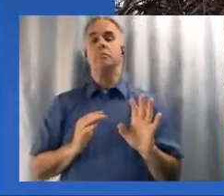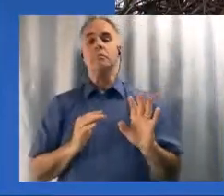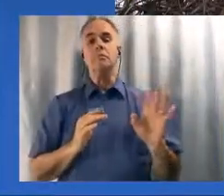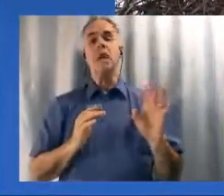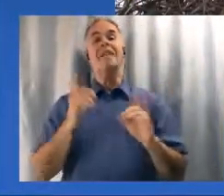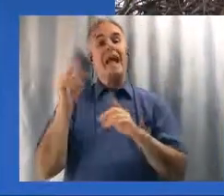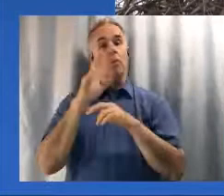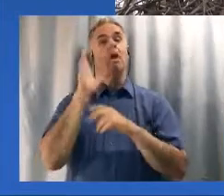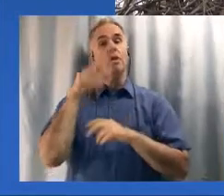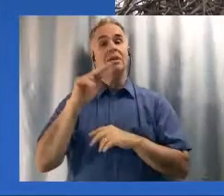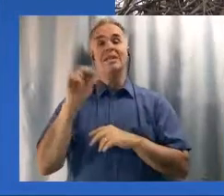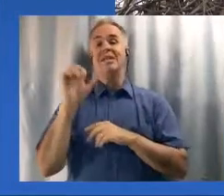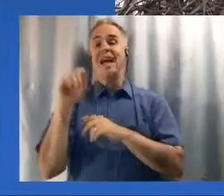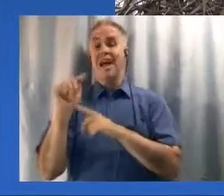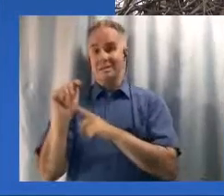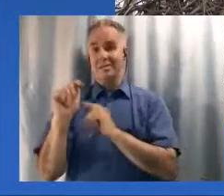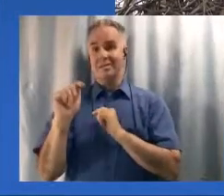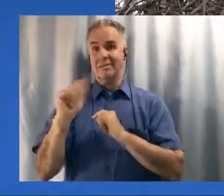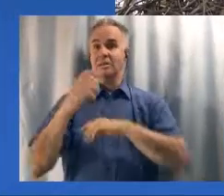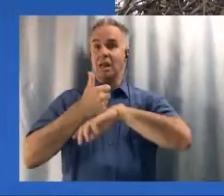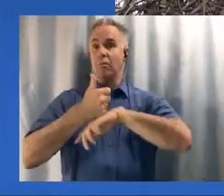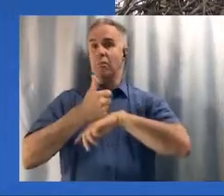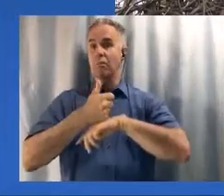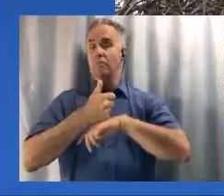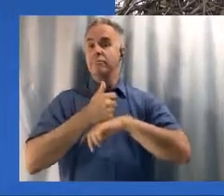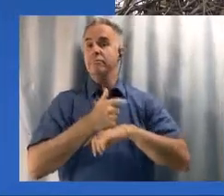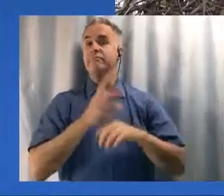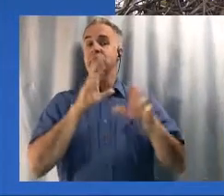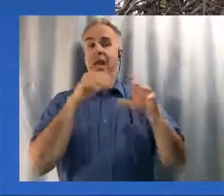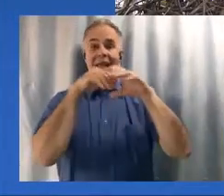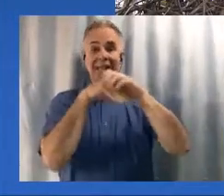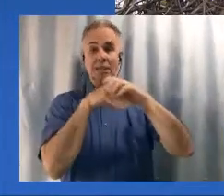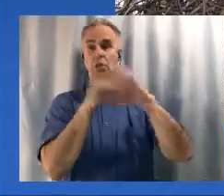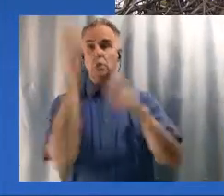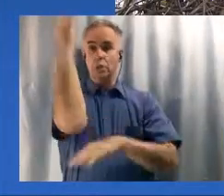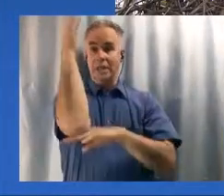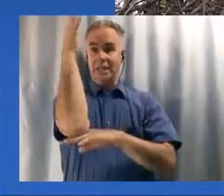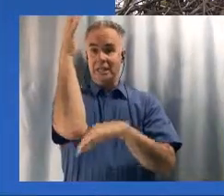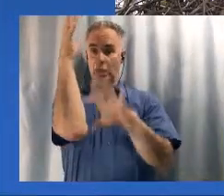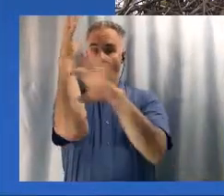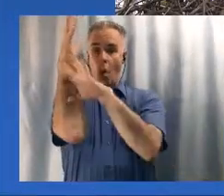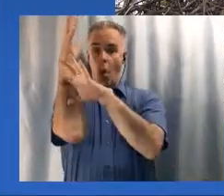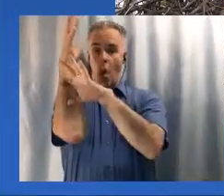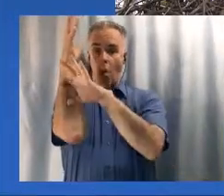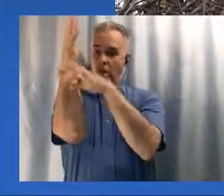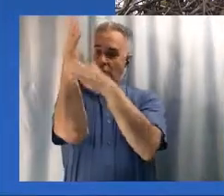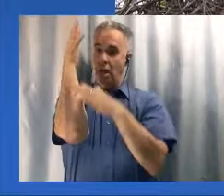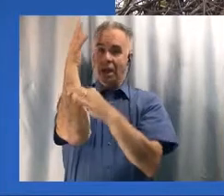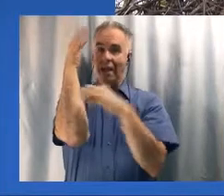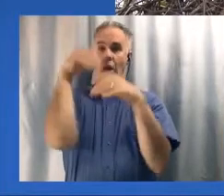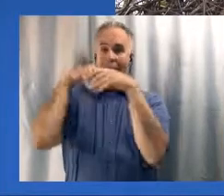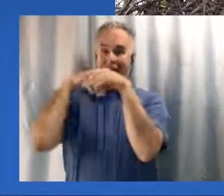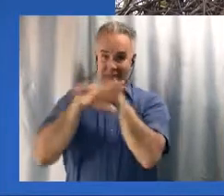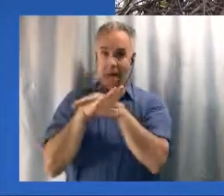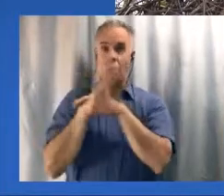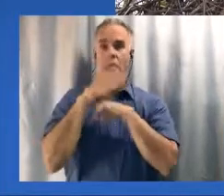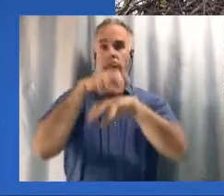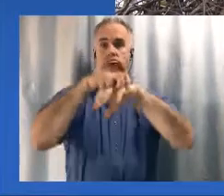Owls make nesting sites in unusual places. They may next in hollow trees, in tree stumps,